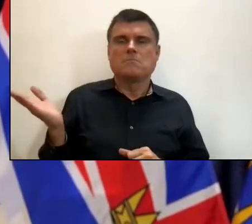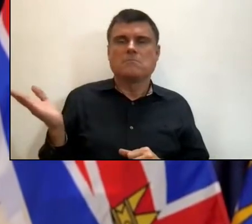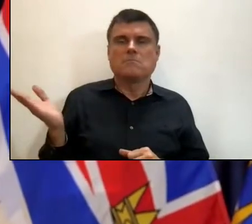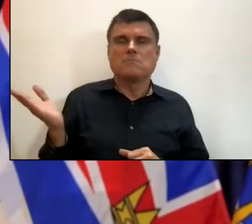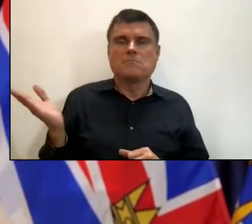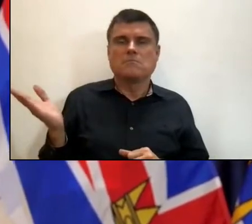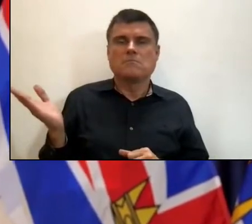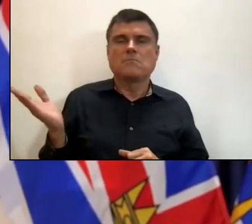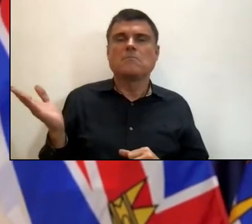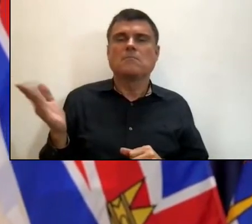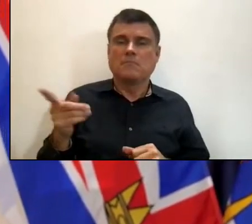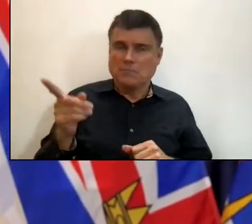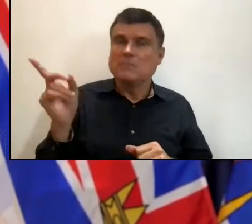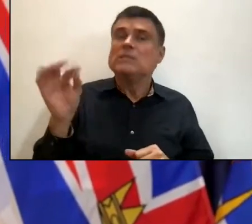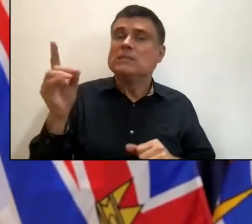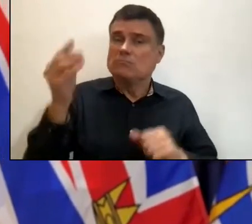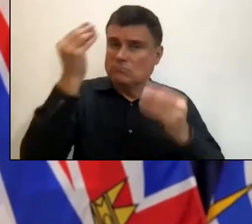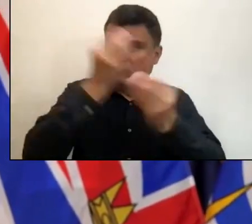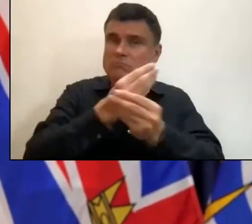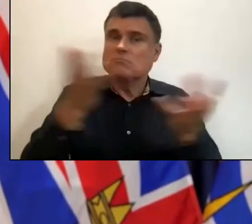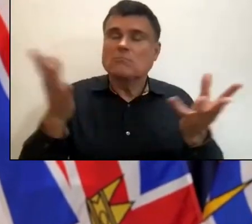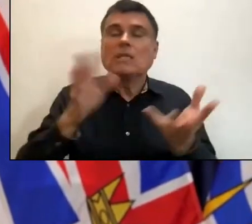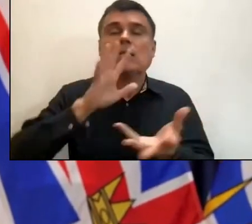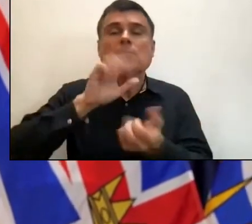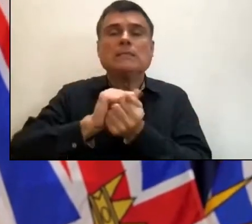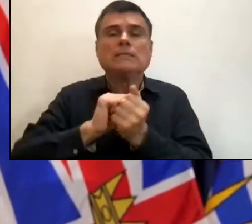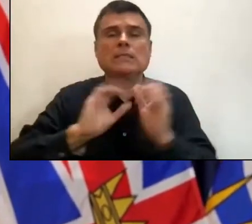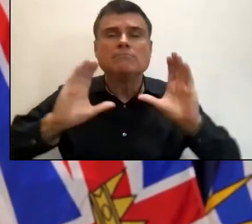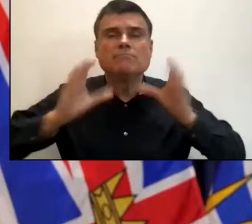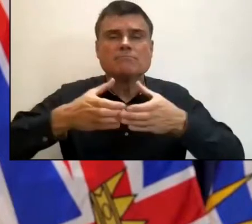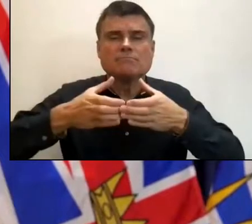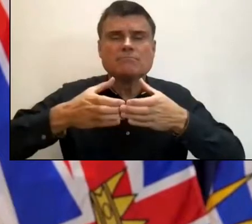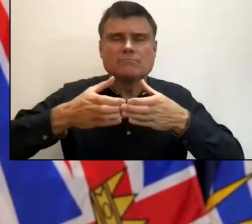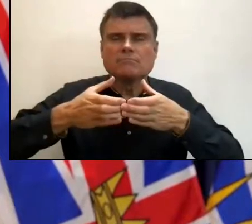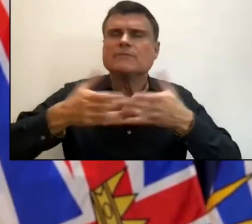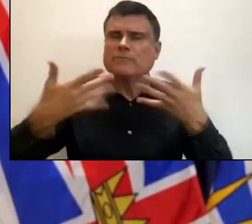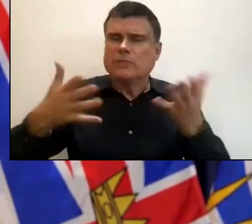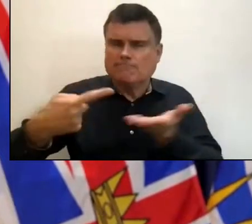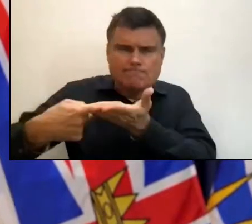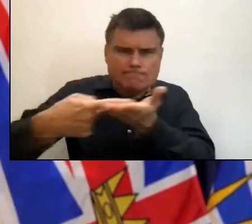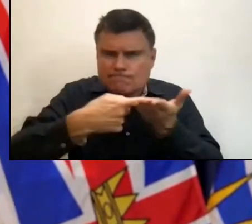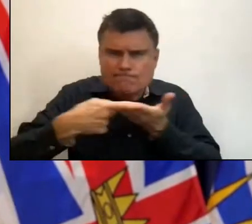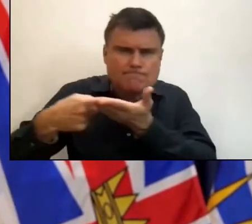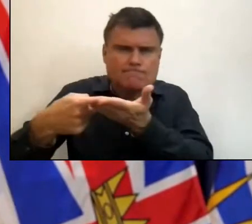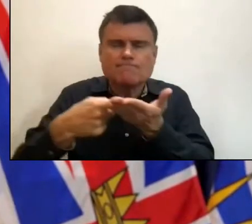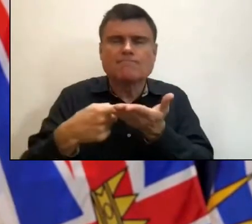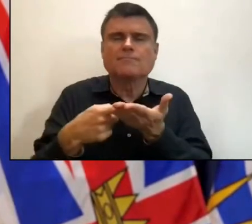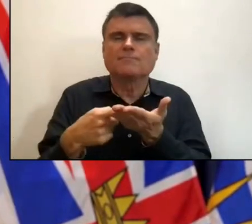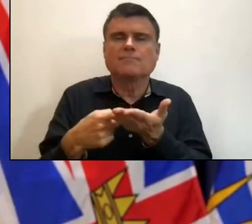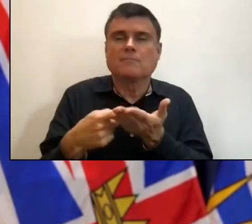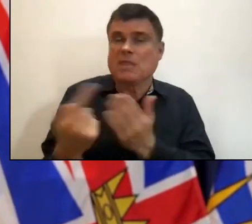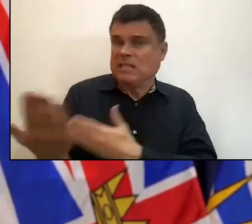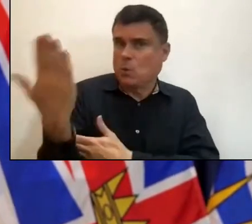statement, our COVID committee met on this question on the